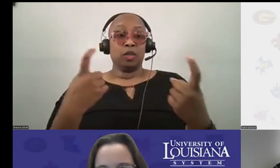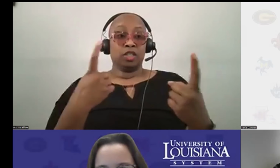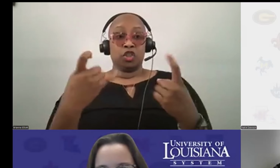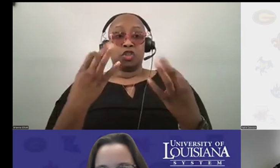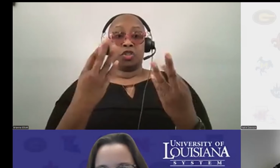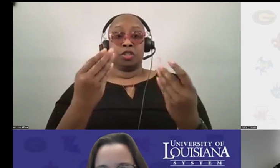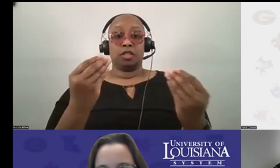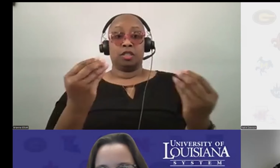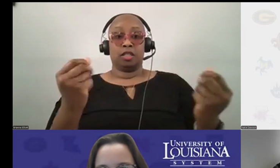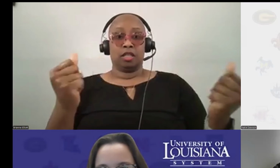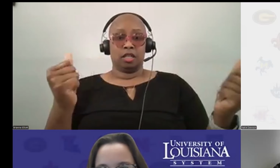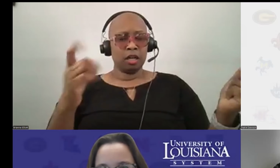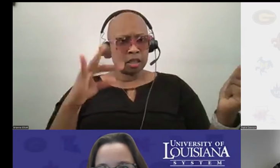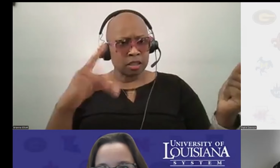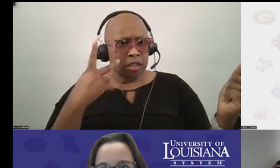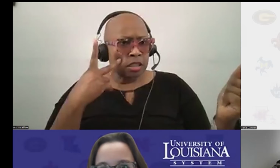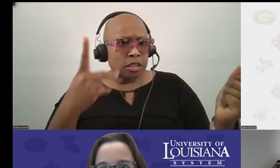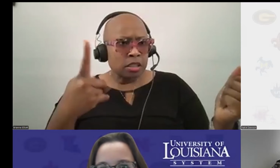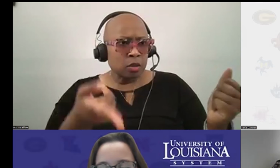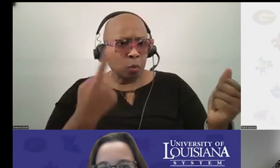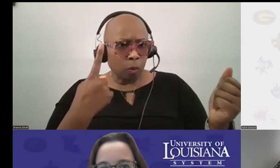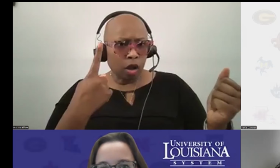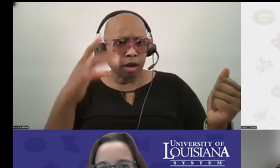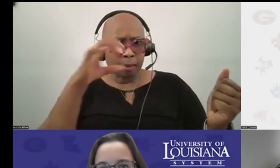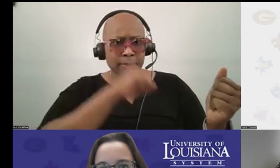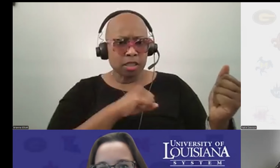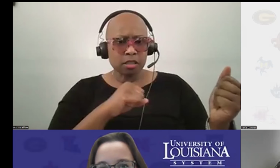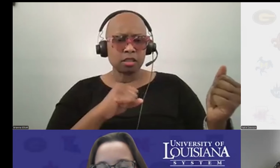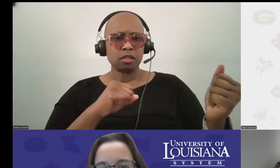I did see one that I think we missed and I'm so sorry. I just was looking through. I saw someone